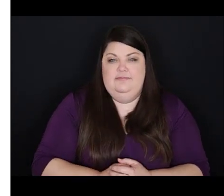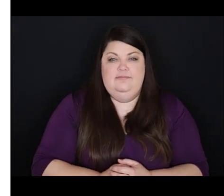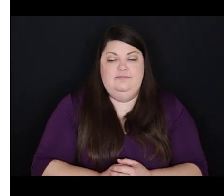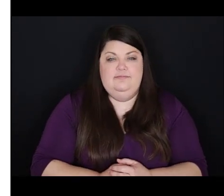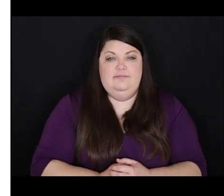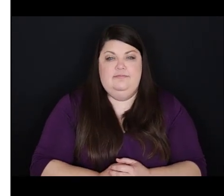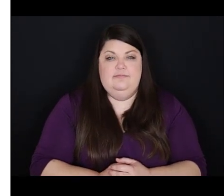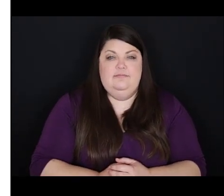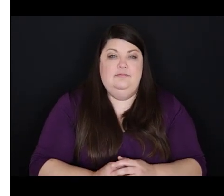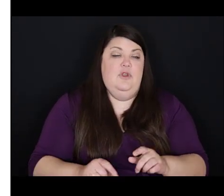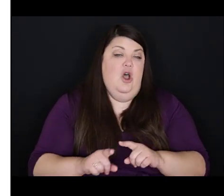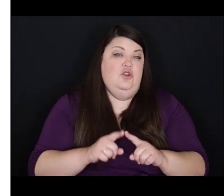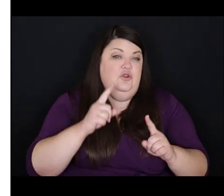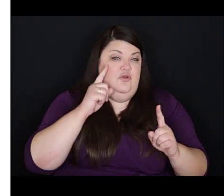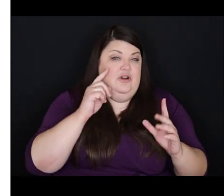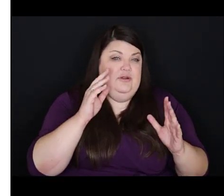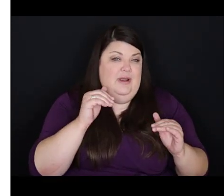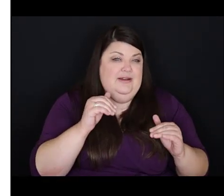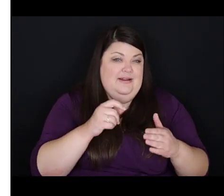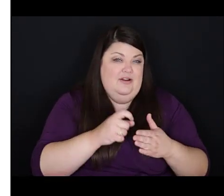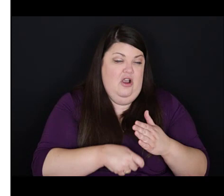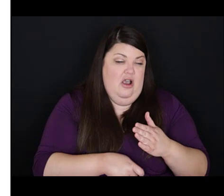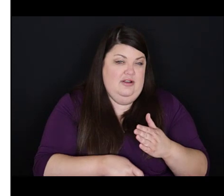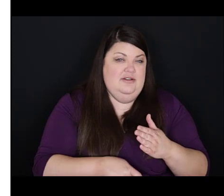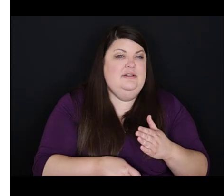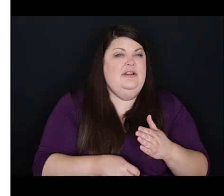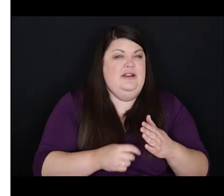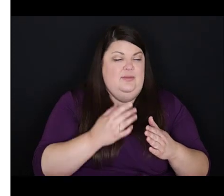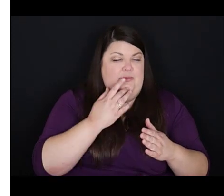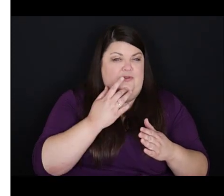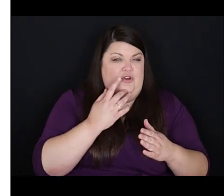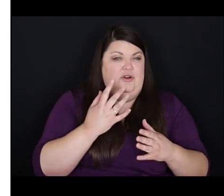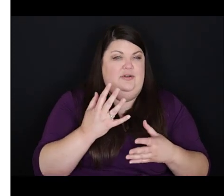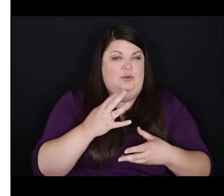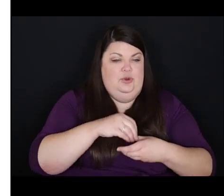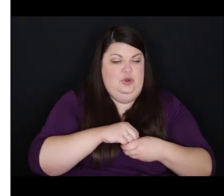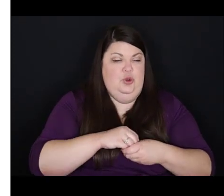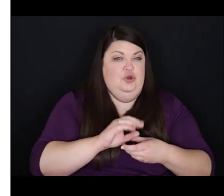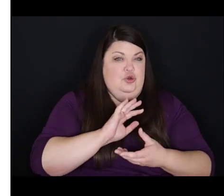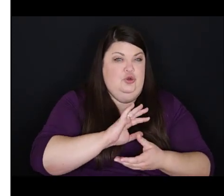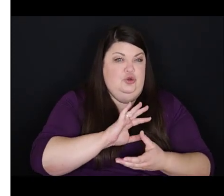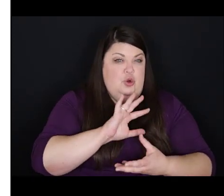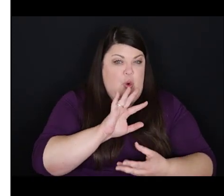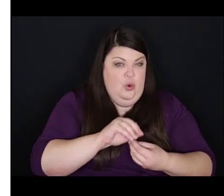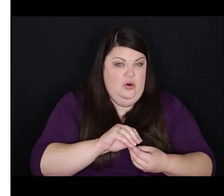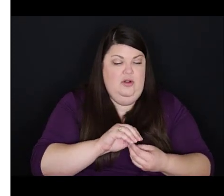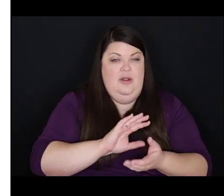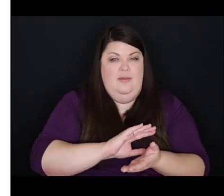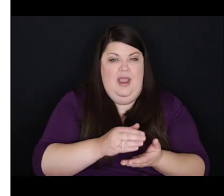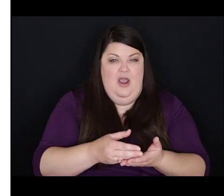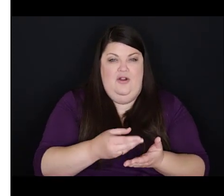it is preferred if agencies include the total amount of funds that expected to be used to serve